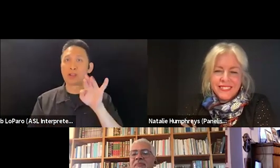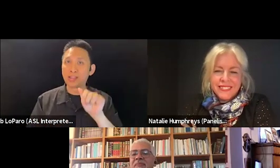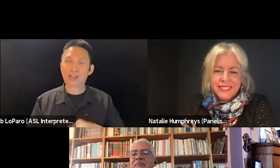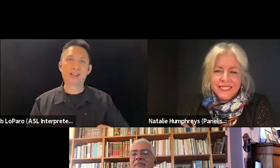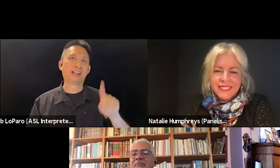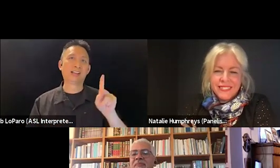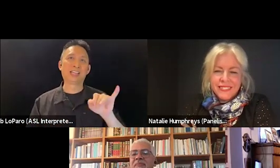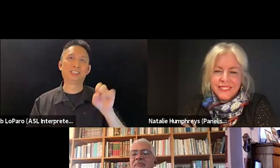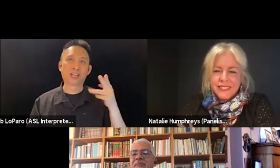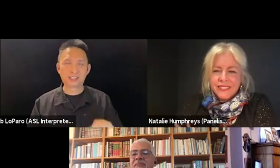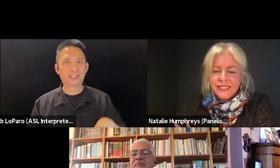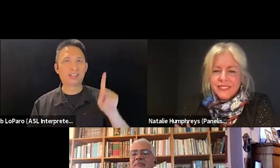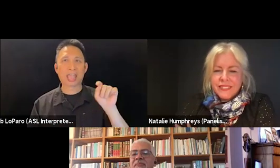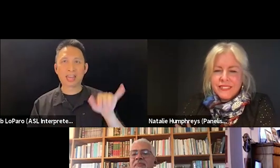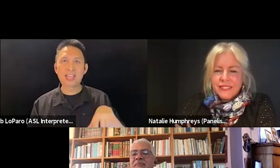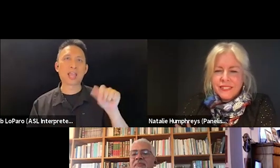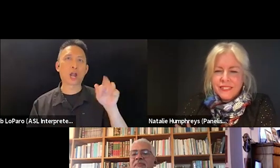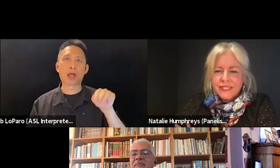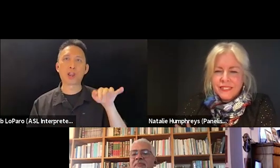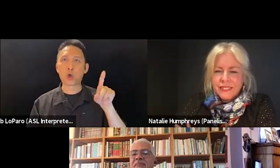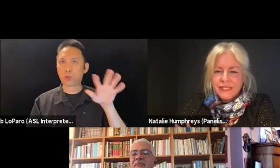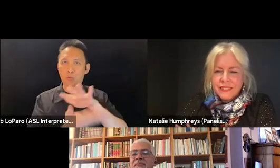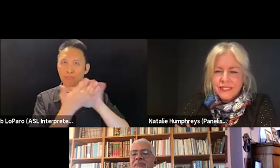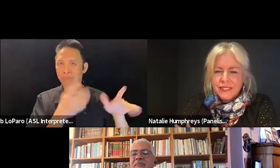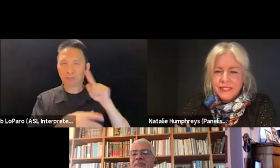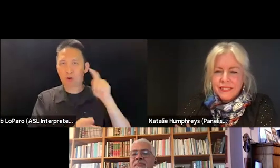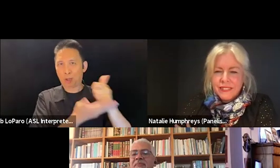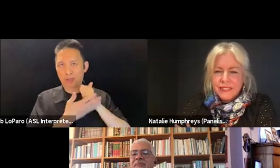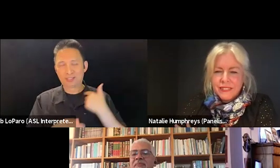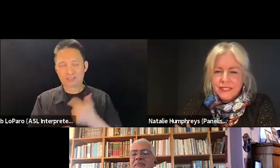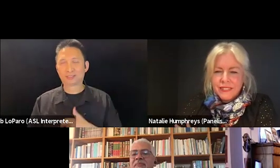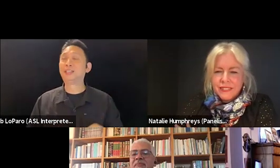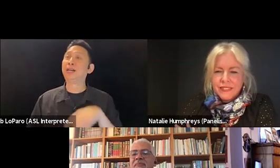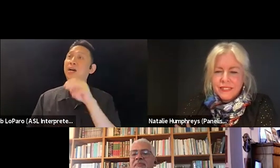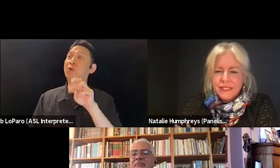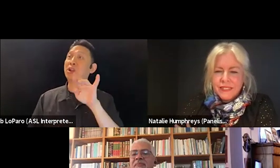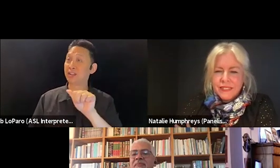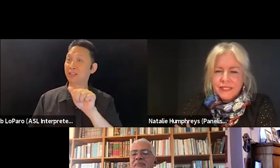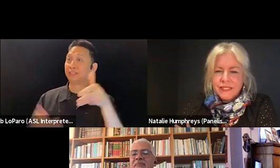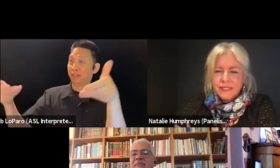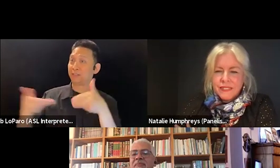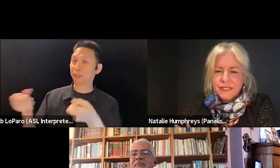and facilitating this. And Maria, I'd like to invite you back if you're around.